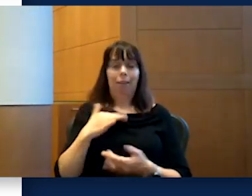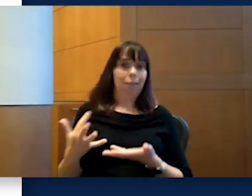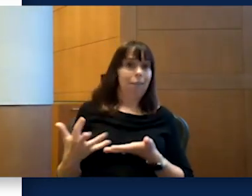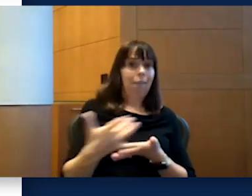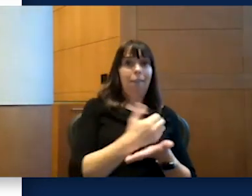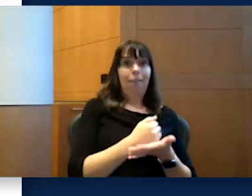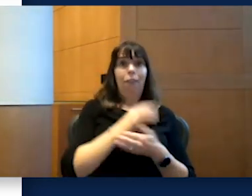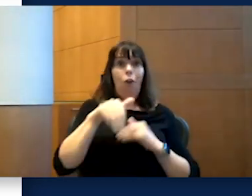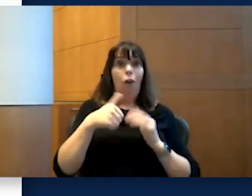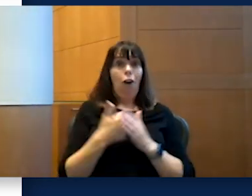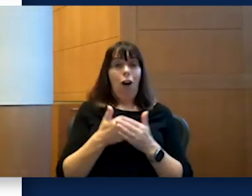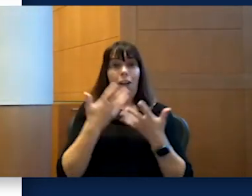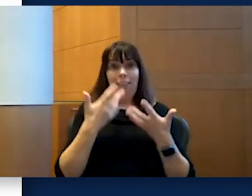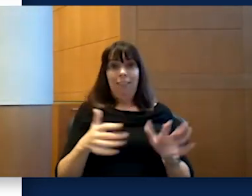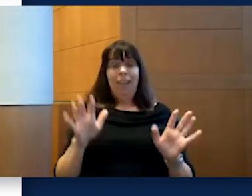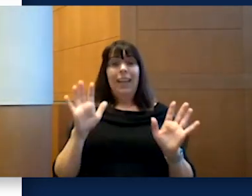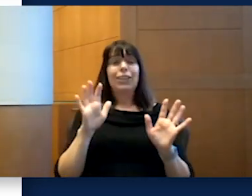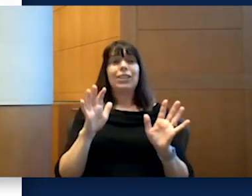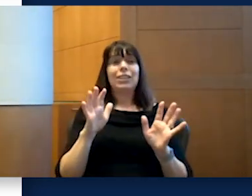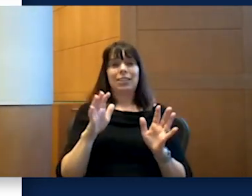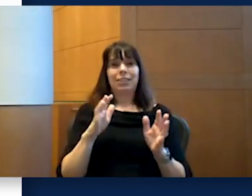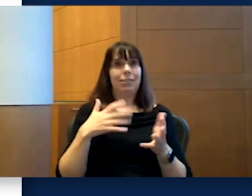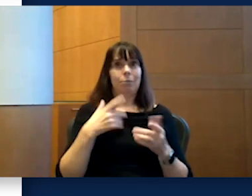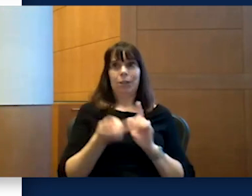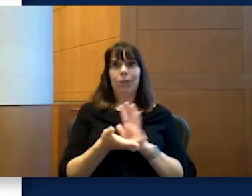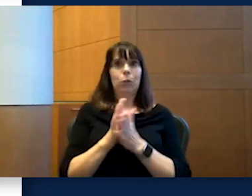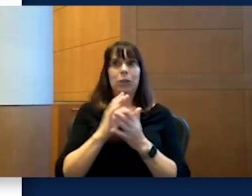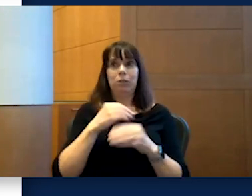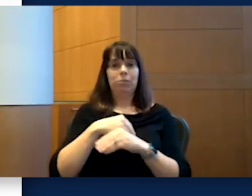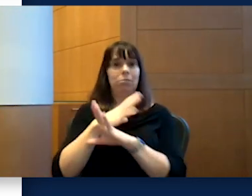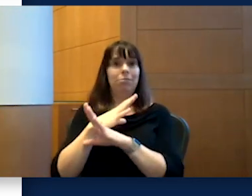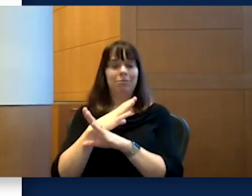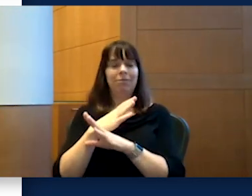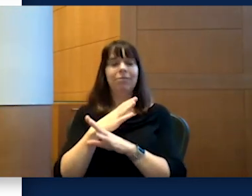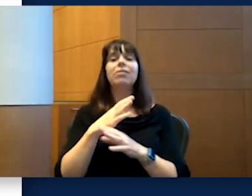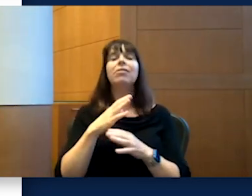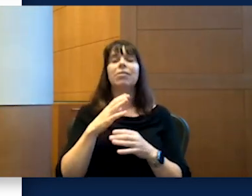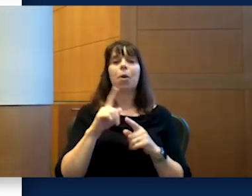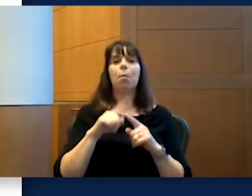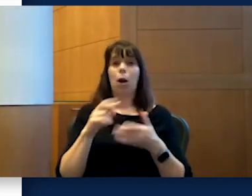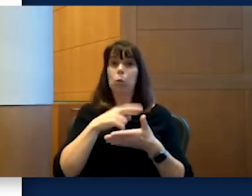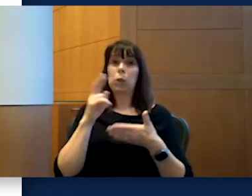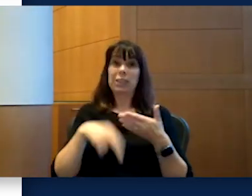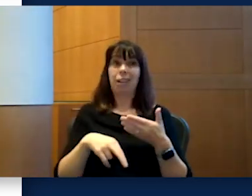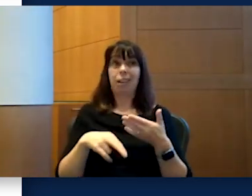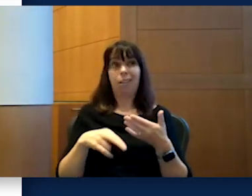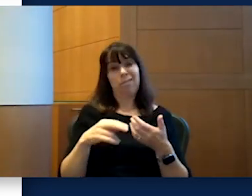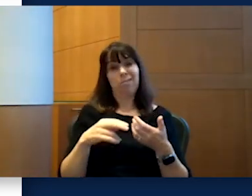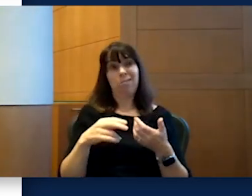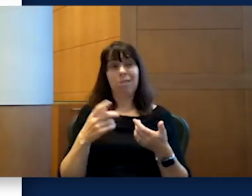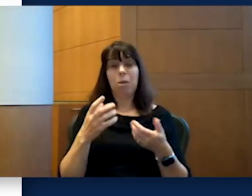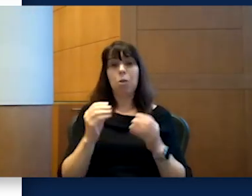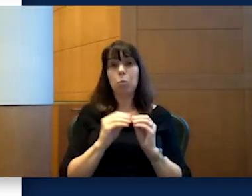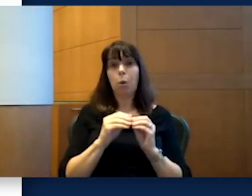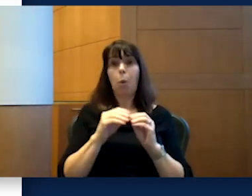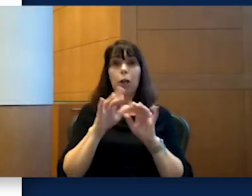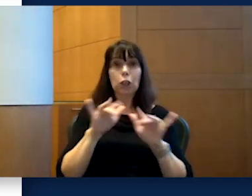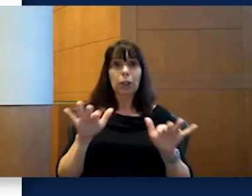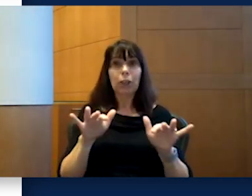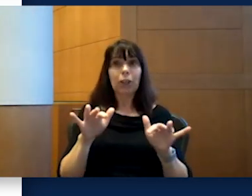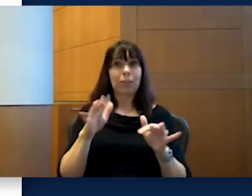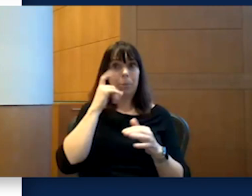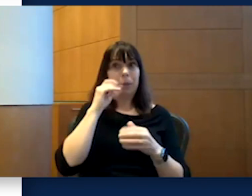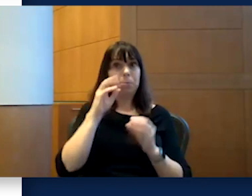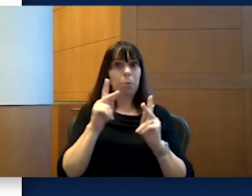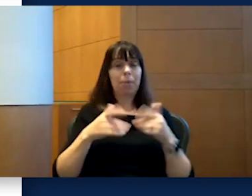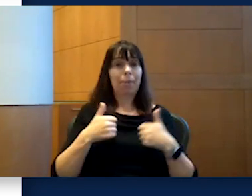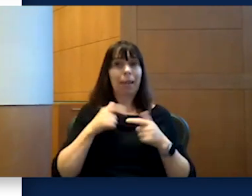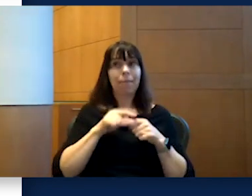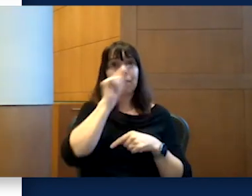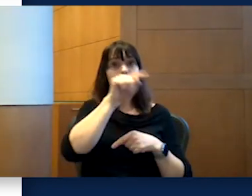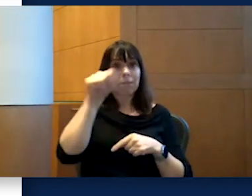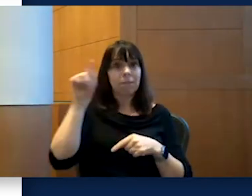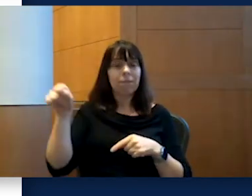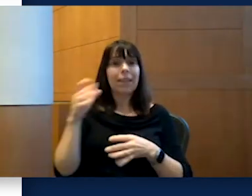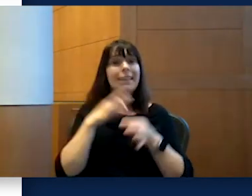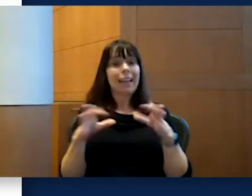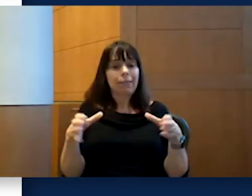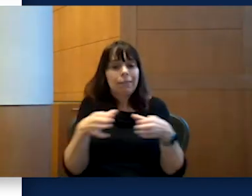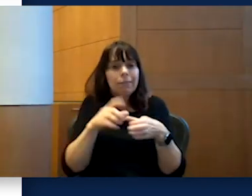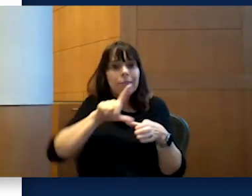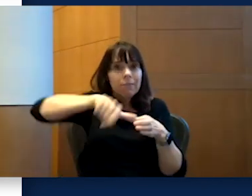So we had to pivot a lot of our data collection, pretty much all of it, to remote video assessments. But as a result of that we actually got a very diverse sample with respect to geography. Instead of having a really tight area of 20-30 miles we reached folks in 13 states.